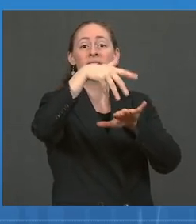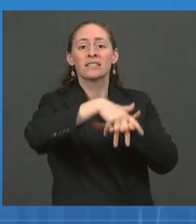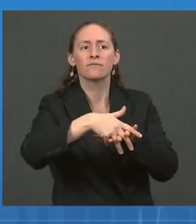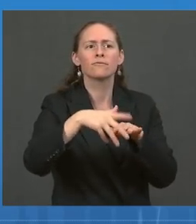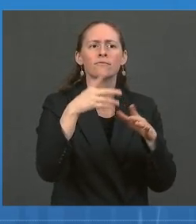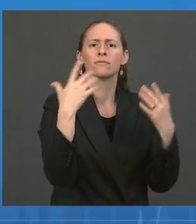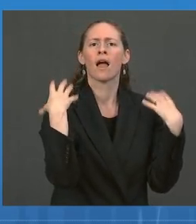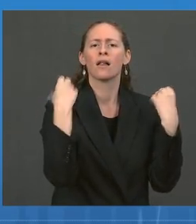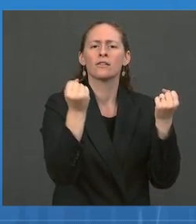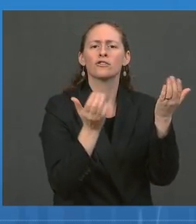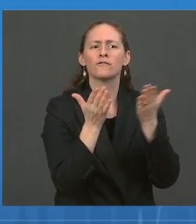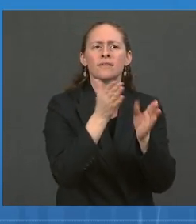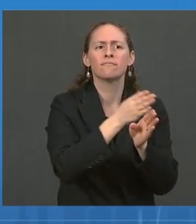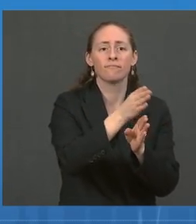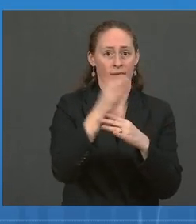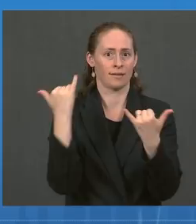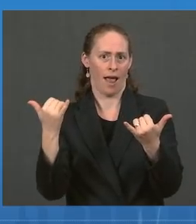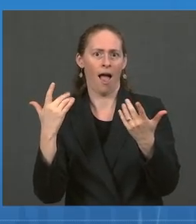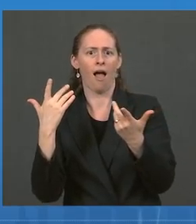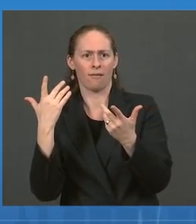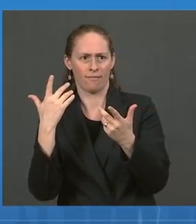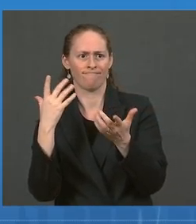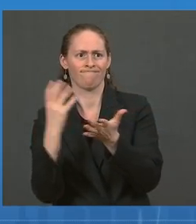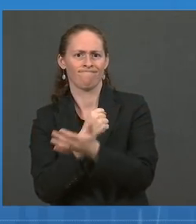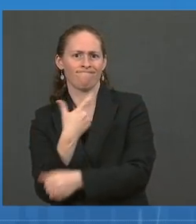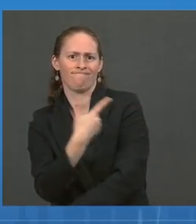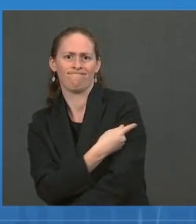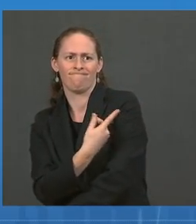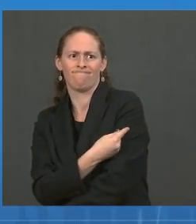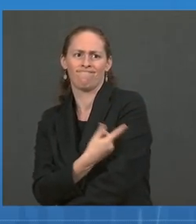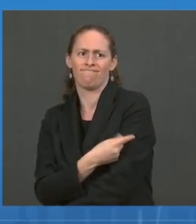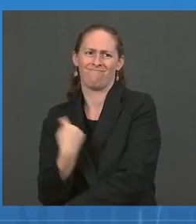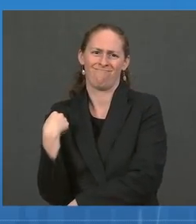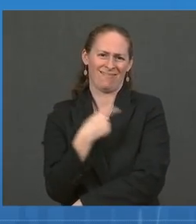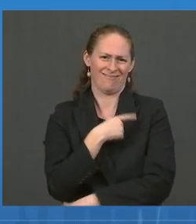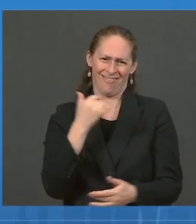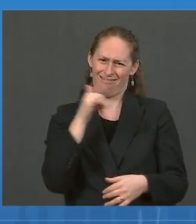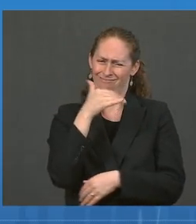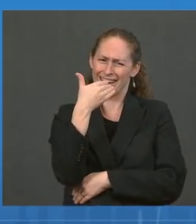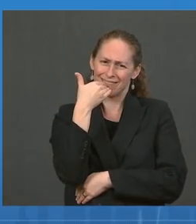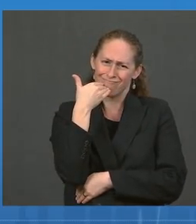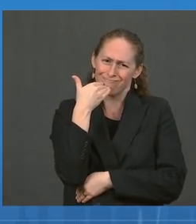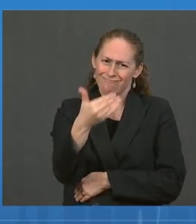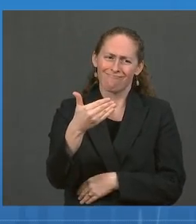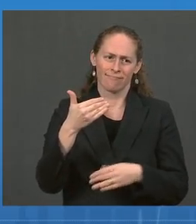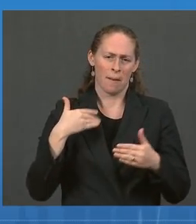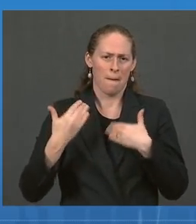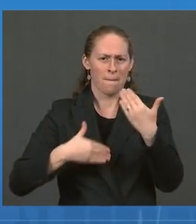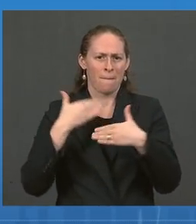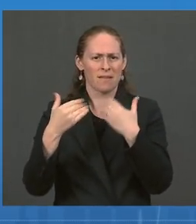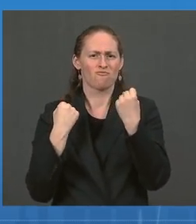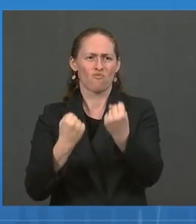So, we're off to a very strong start with the booster campaign. And we will continue working with our partners to execute